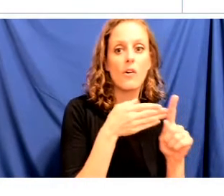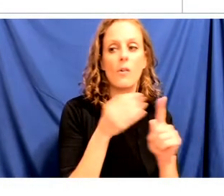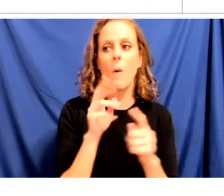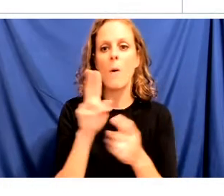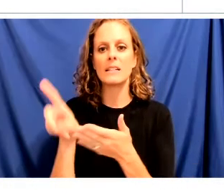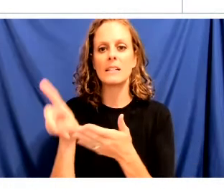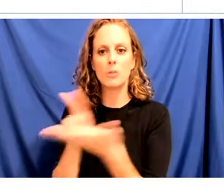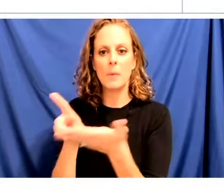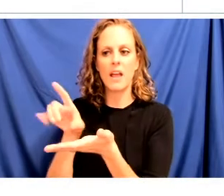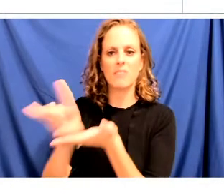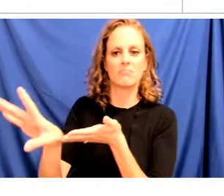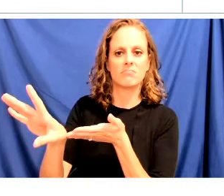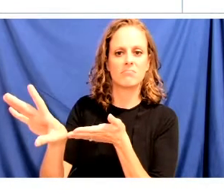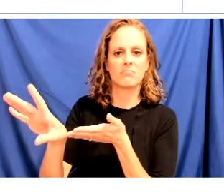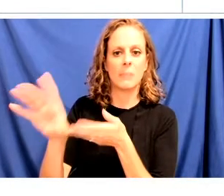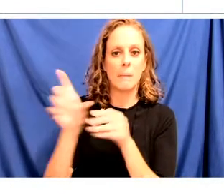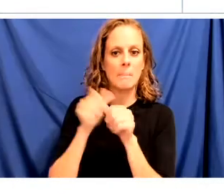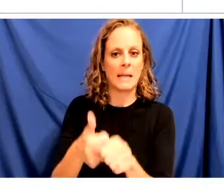There are other redistricting principles that.